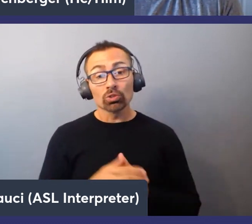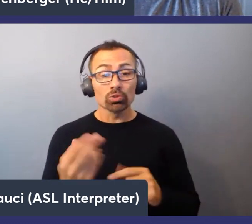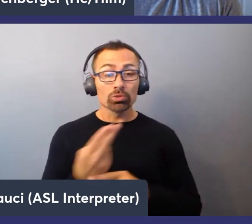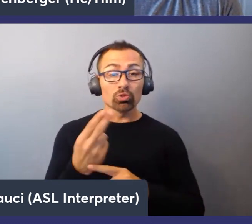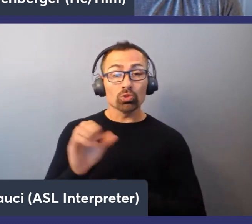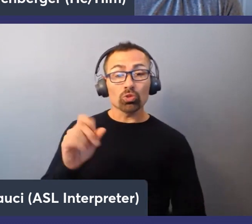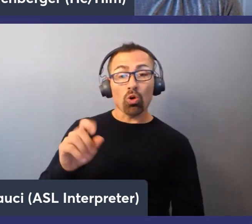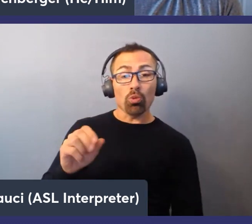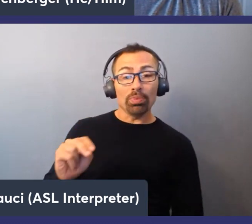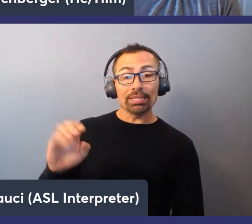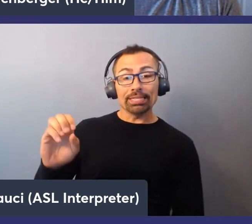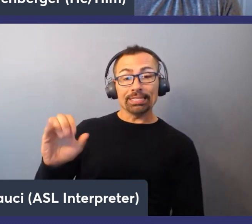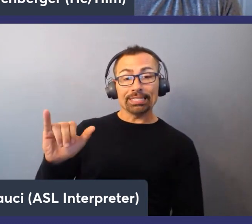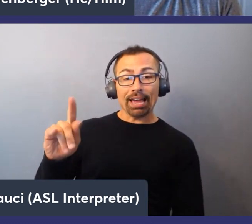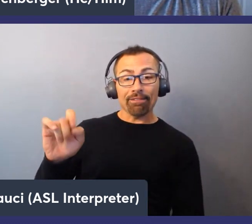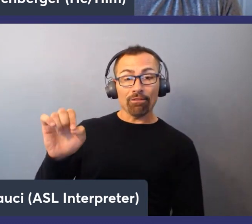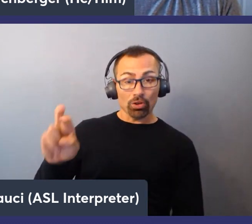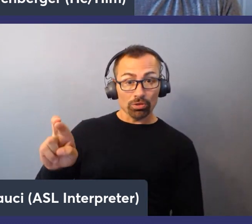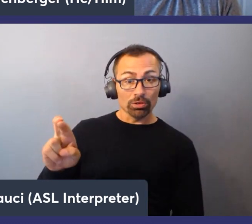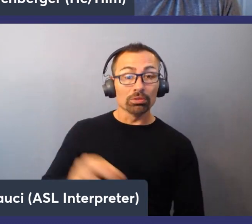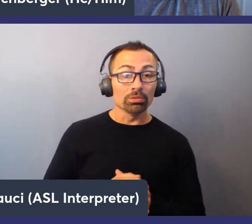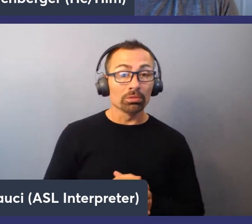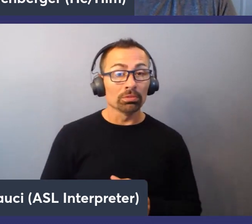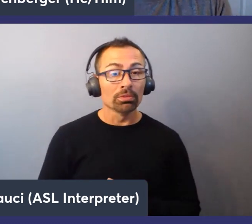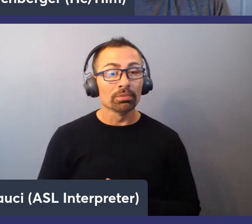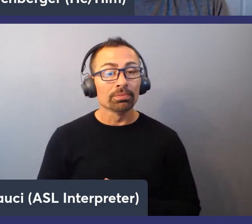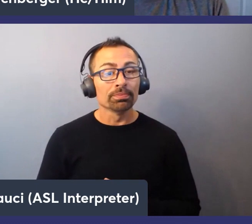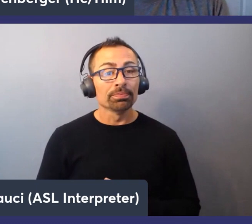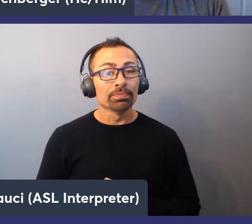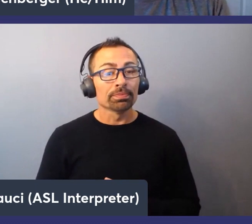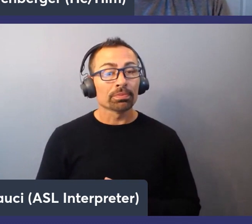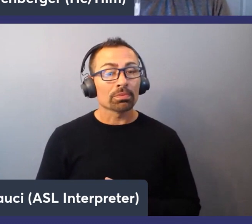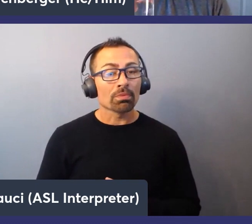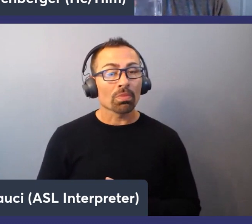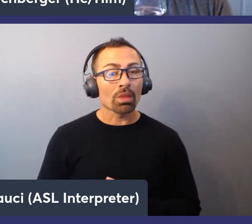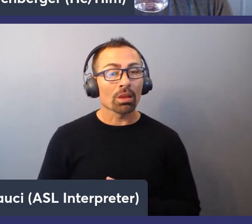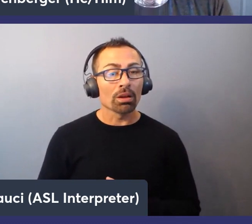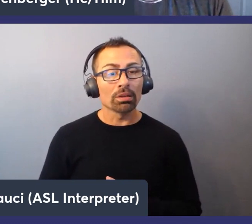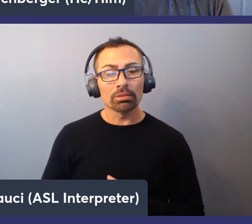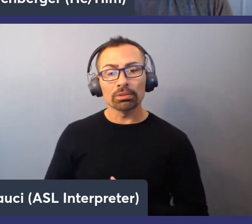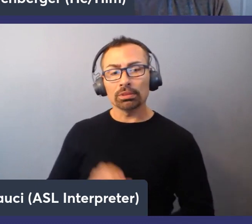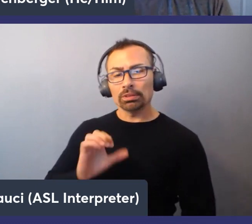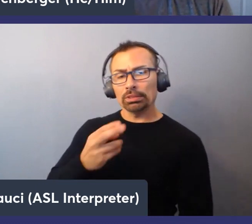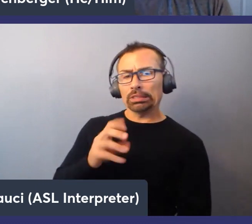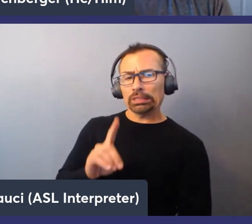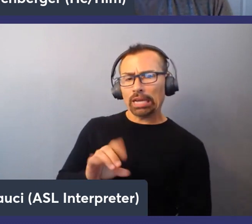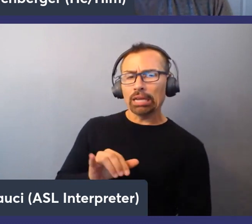And I think that's something that we often overlook. Everybody here inside AWS, we kind of take it for granted,